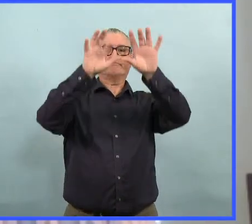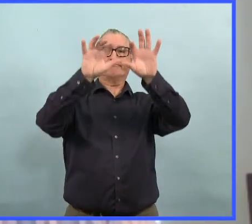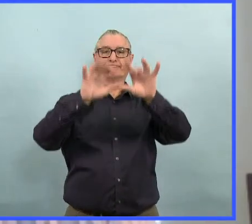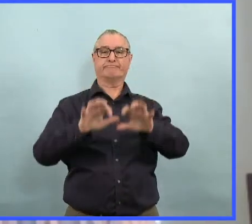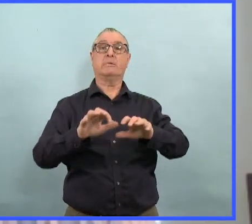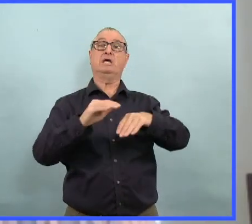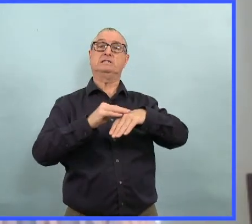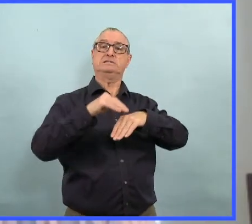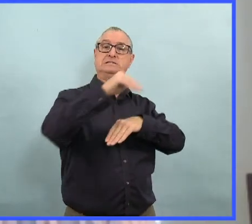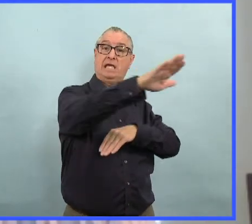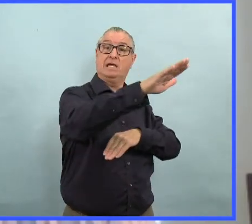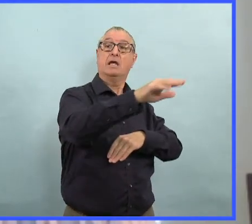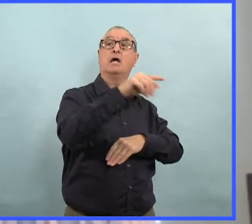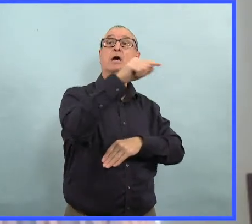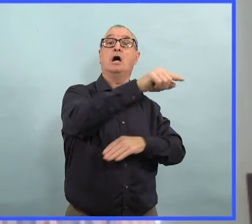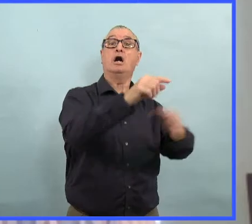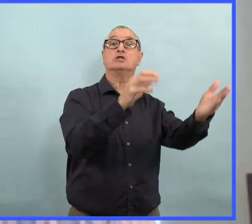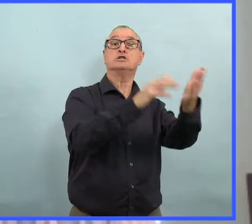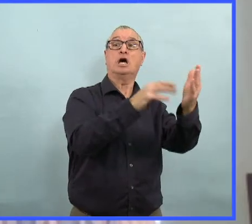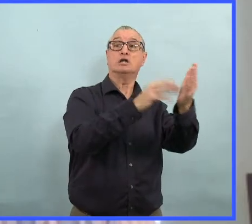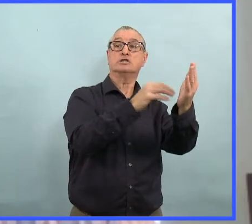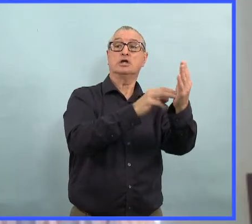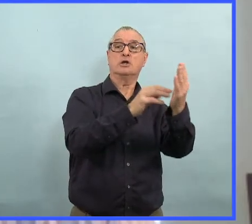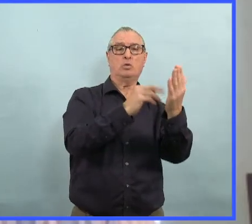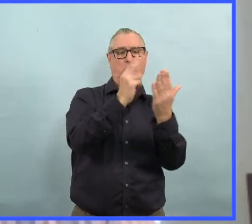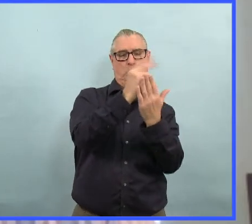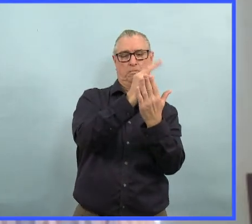and an arrangement's made for uh dispensing that medication